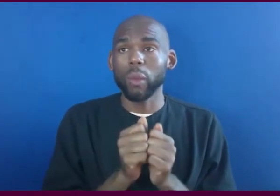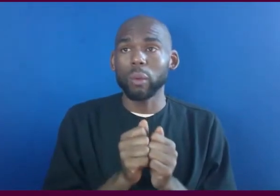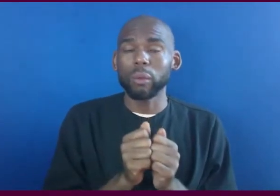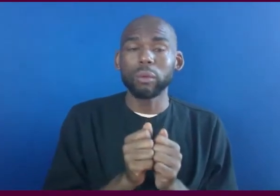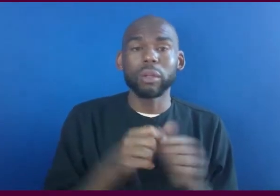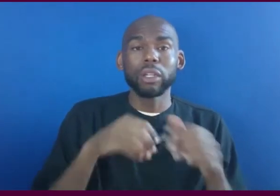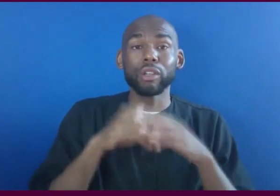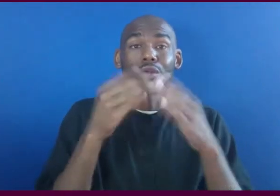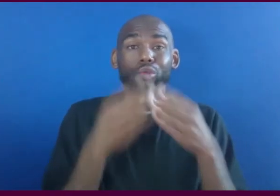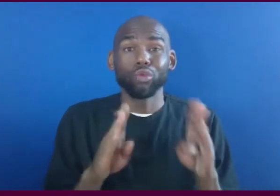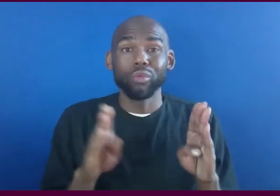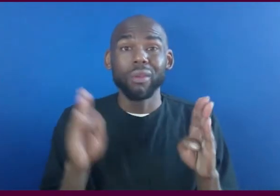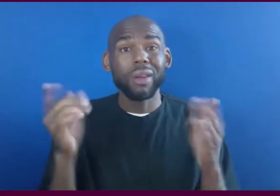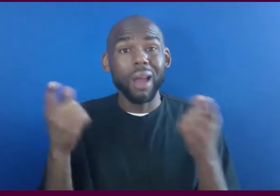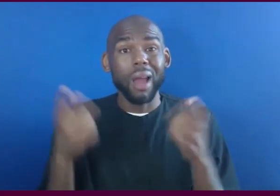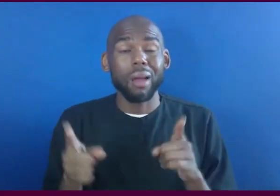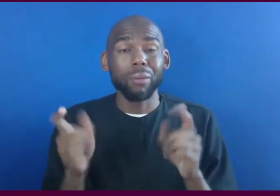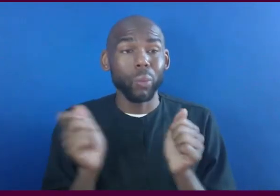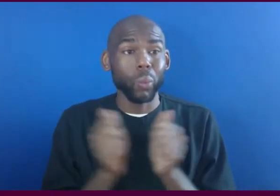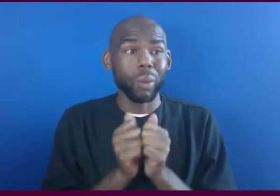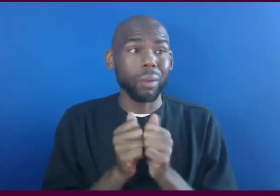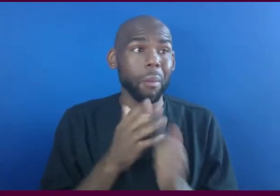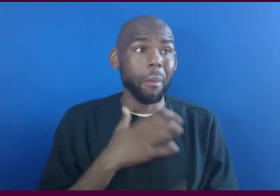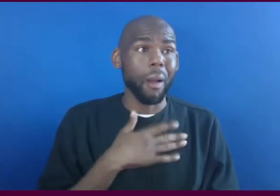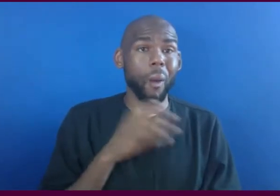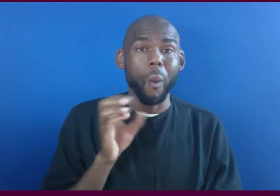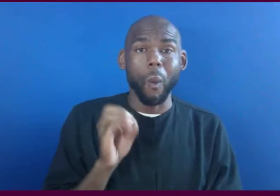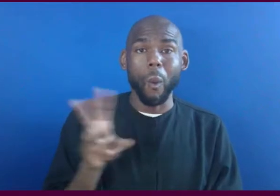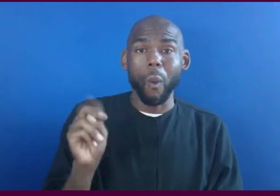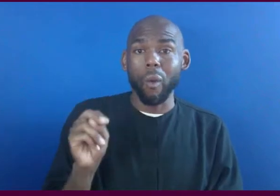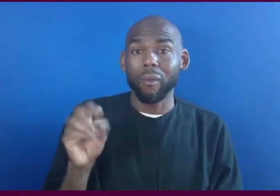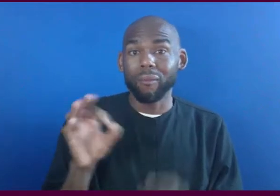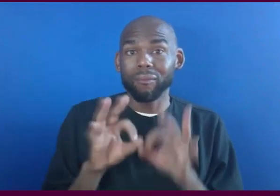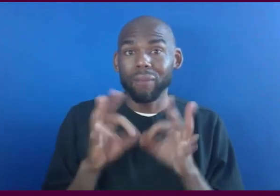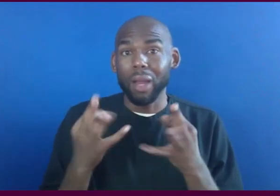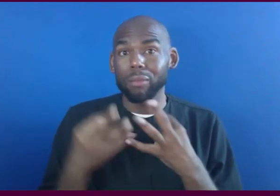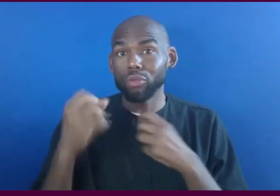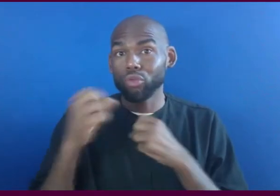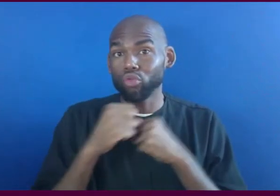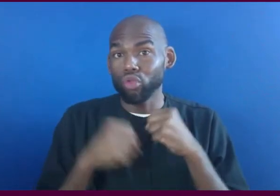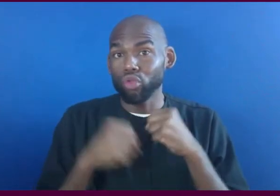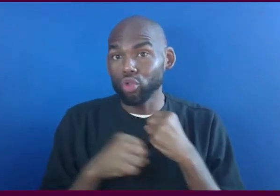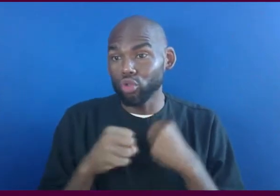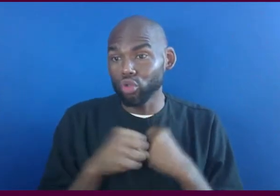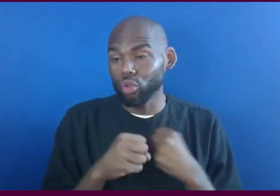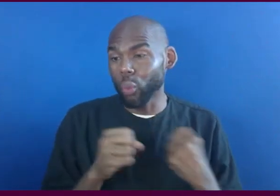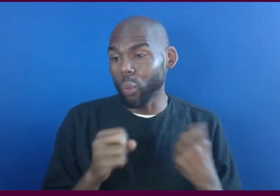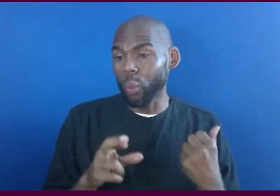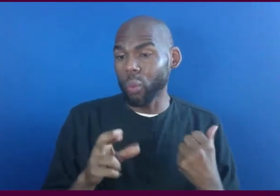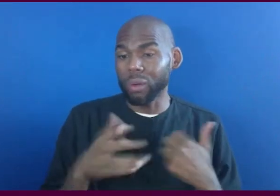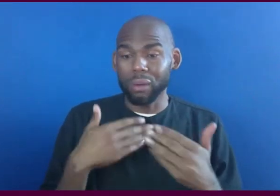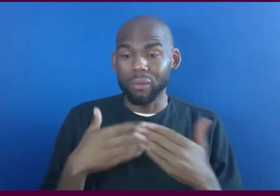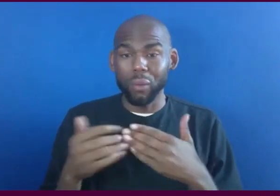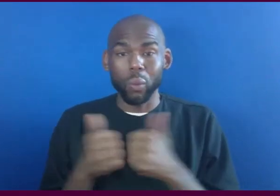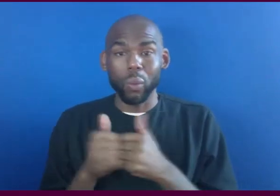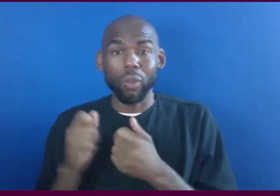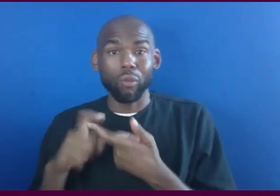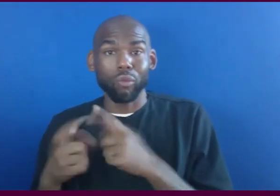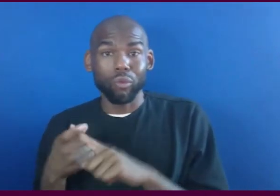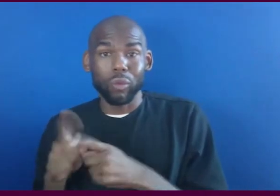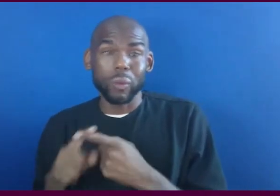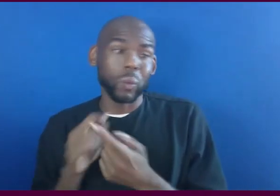I mean, it happens even within my own family structure, or even with like friends or at